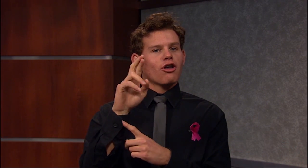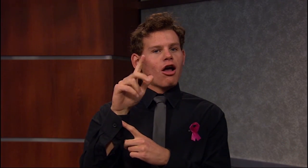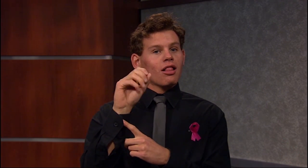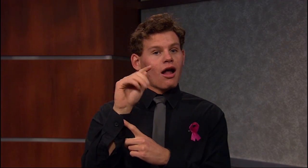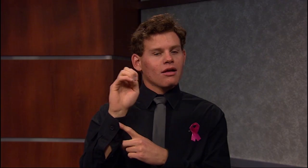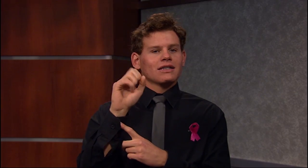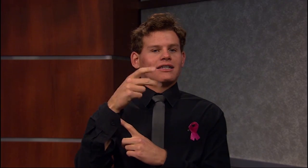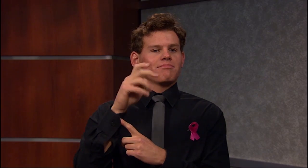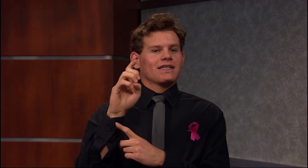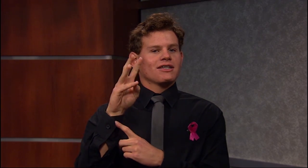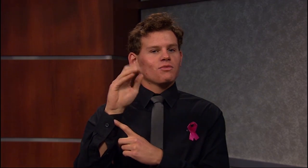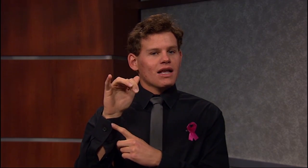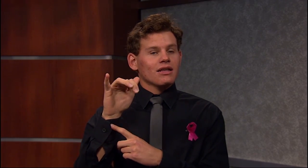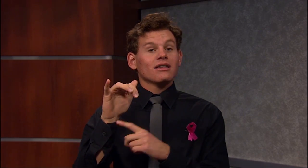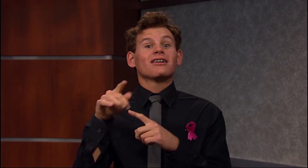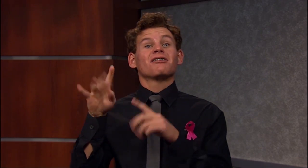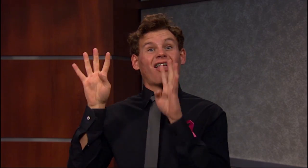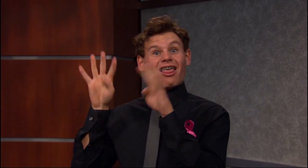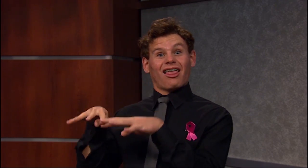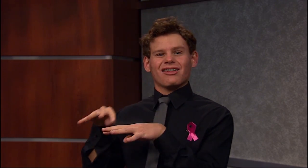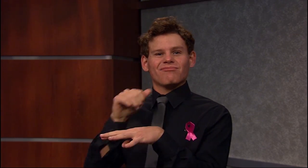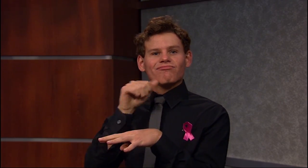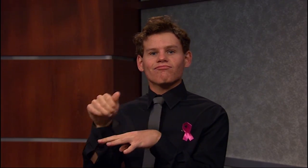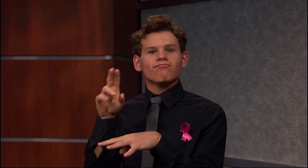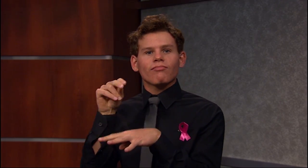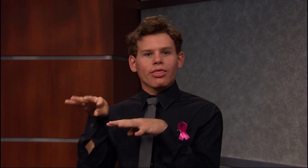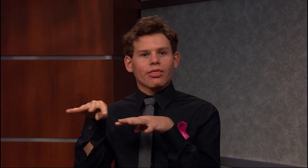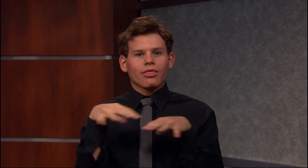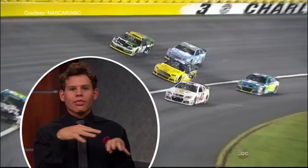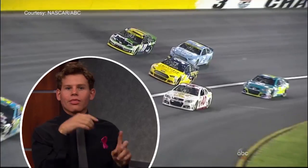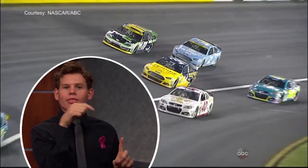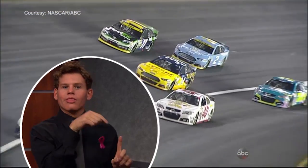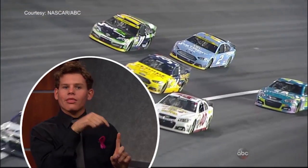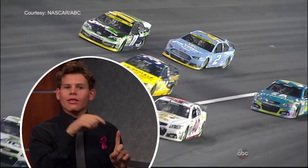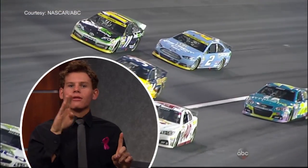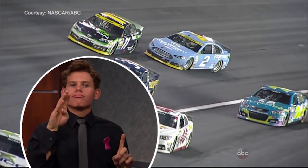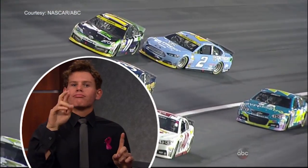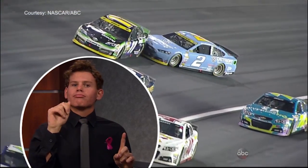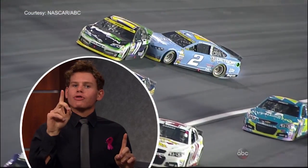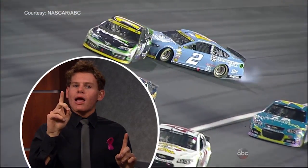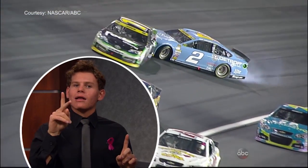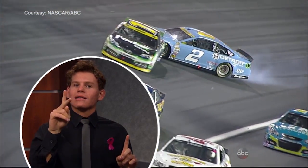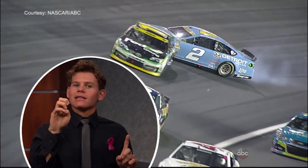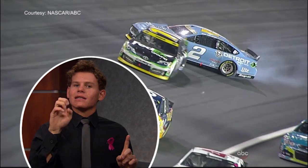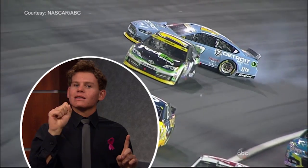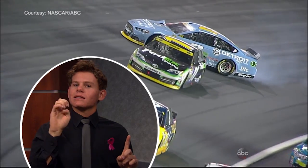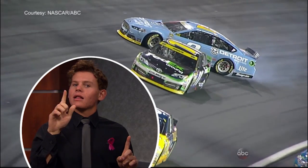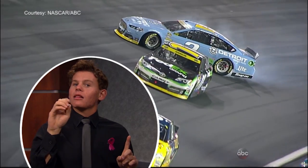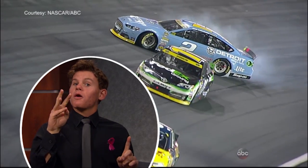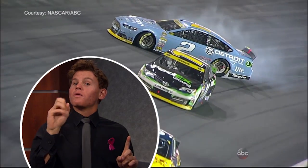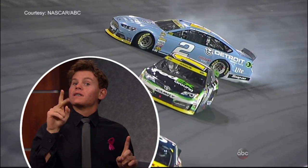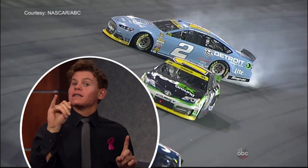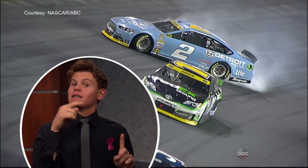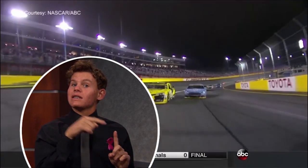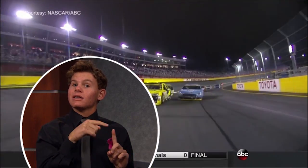aggressive behavior. Kevin Harvick won the NASCAR race -- but Brad Keselowski stole the